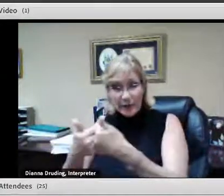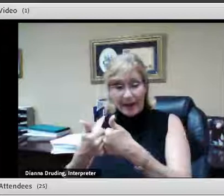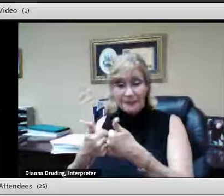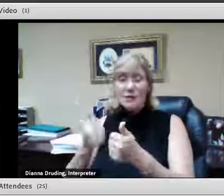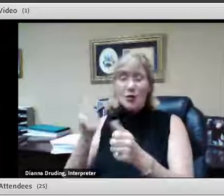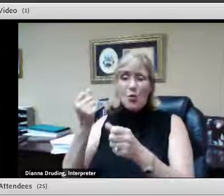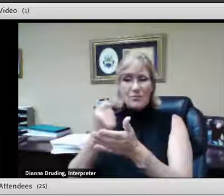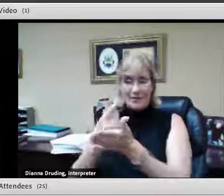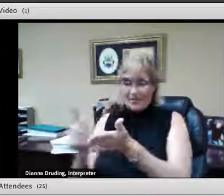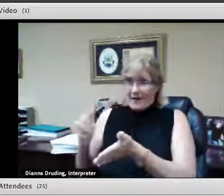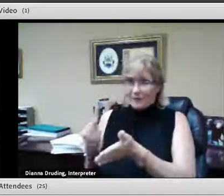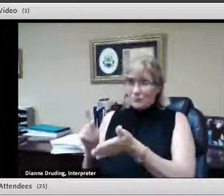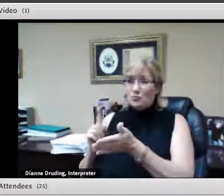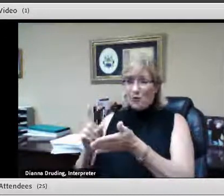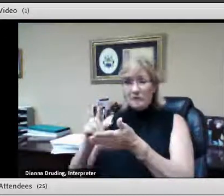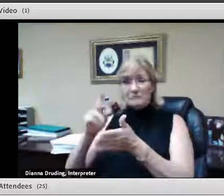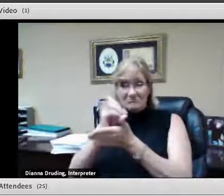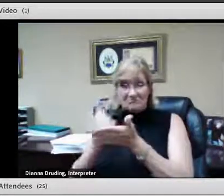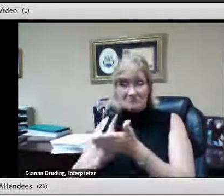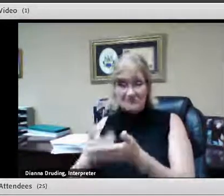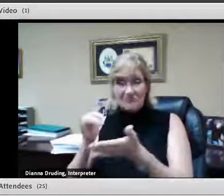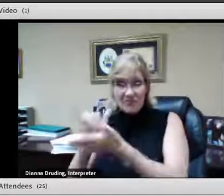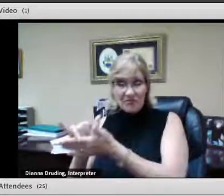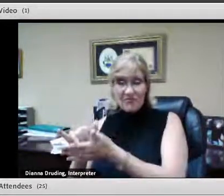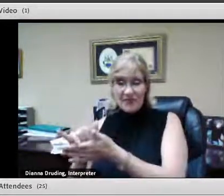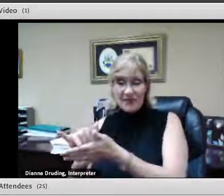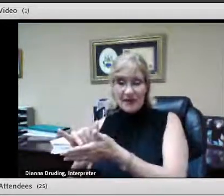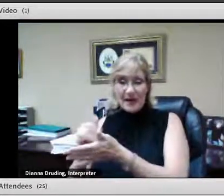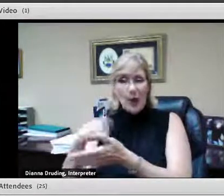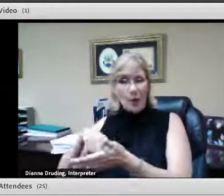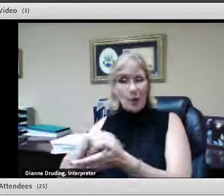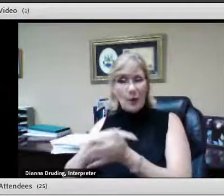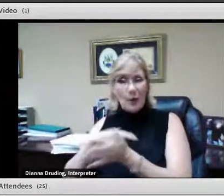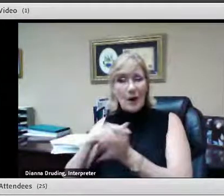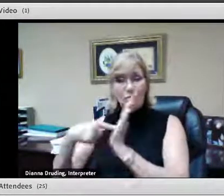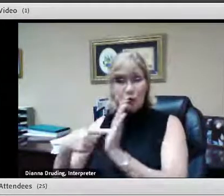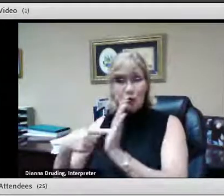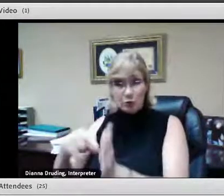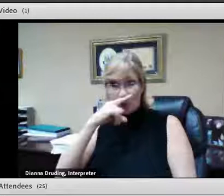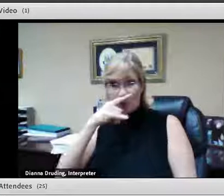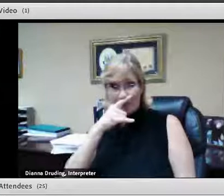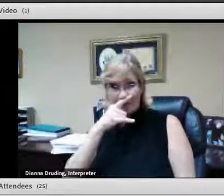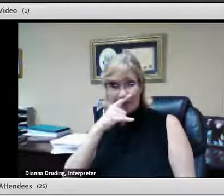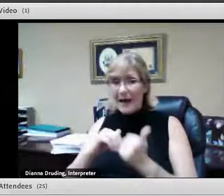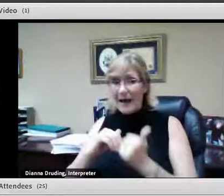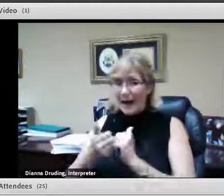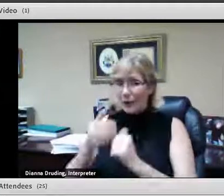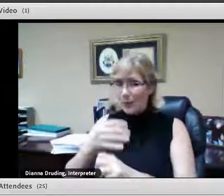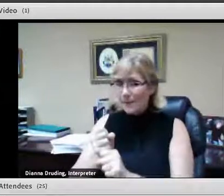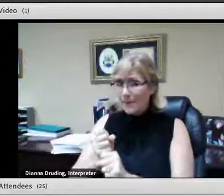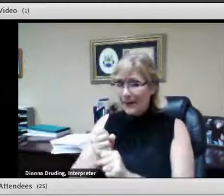to game design and coding here, and I showed the kids how to make several different styles of games.